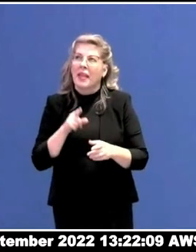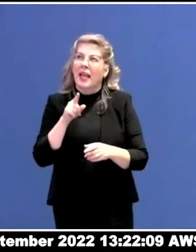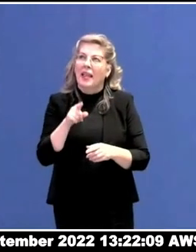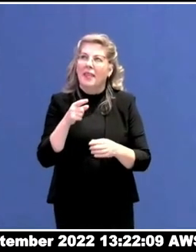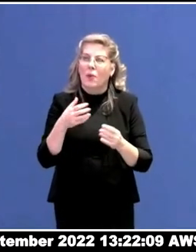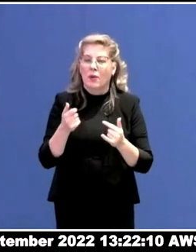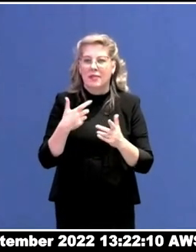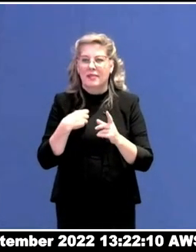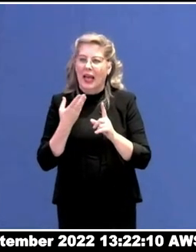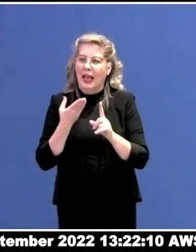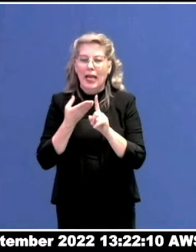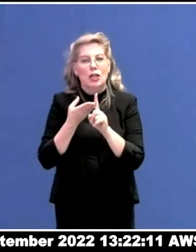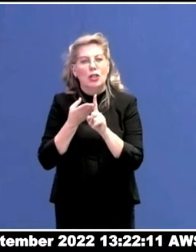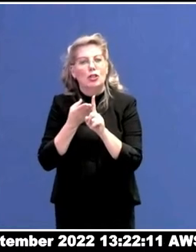It was a diversion court. A therapeutic court.